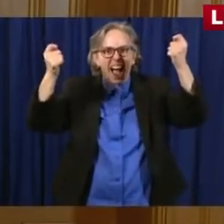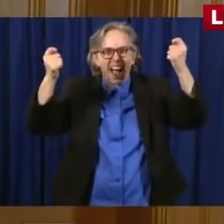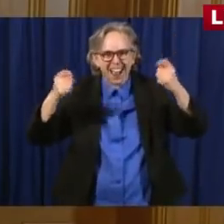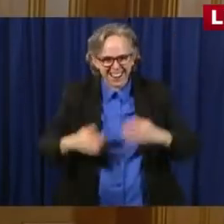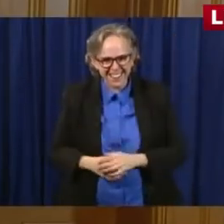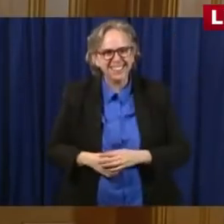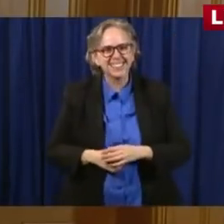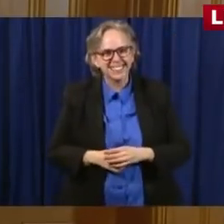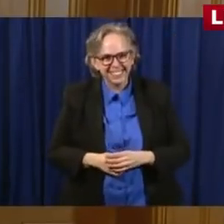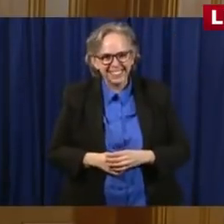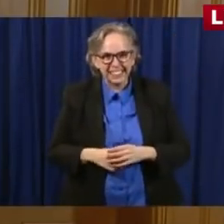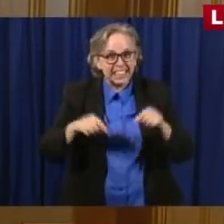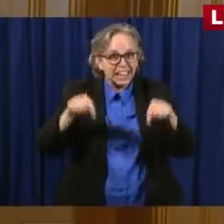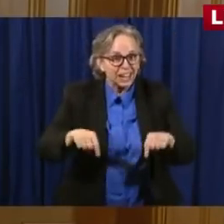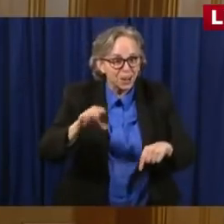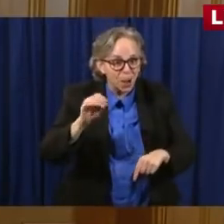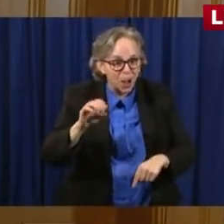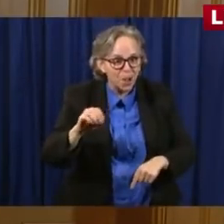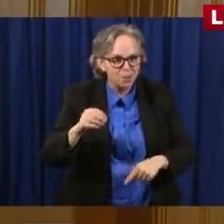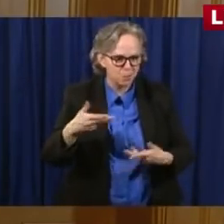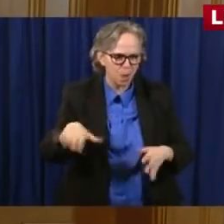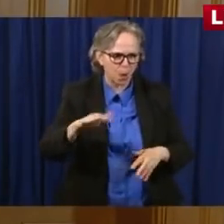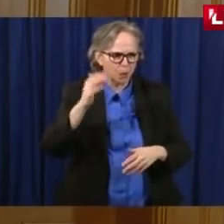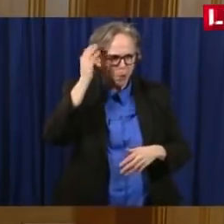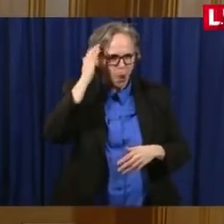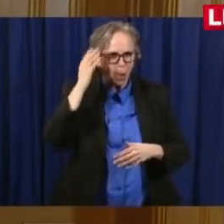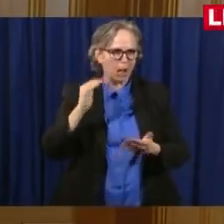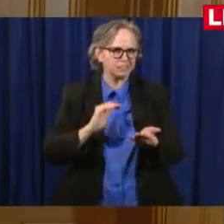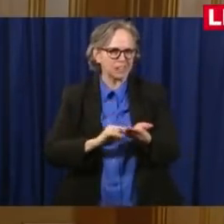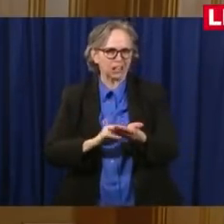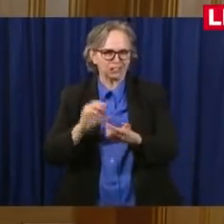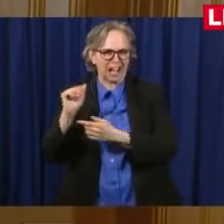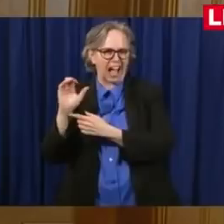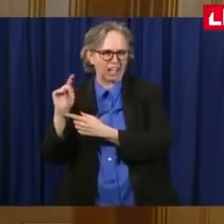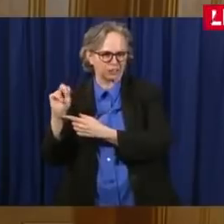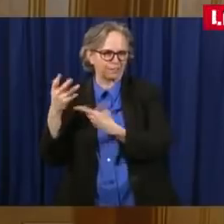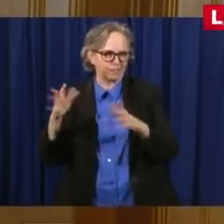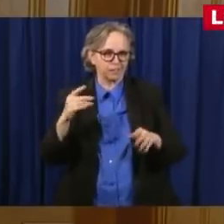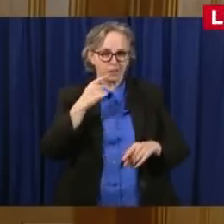THIS YEAR MARKS THE 25TH ANNIVERSARY OF NATIONAL PUBLIC HEALTH WEEK.